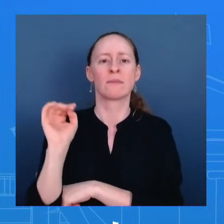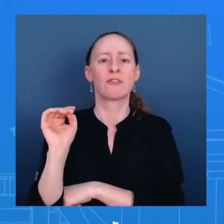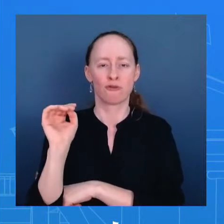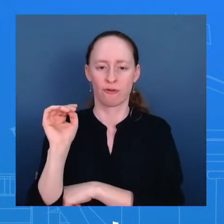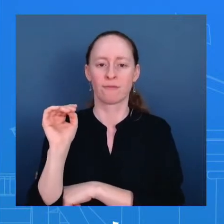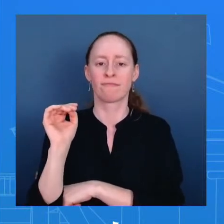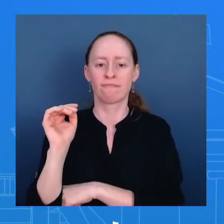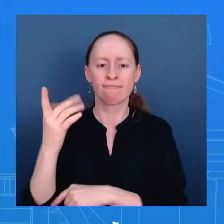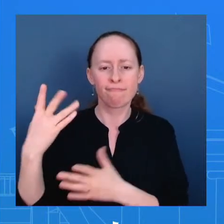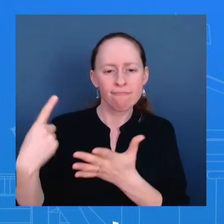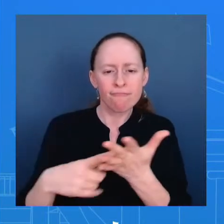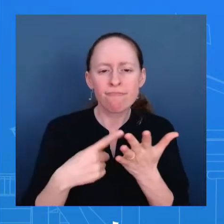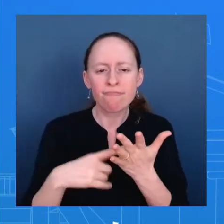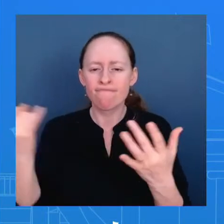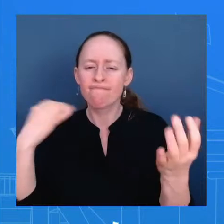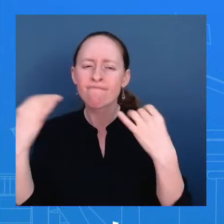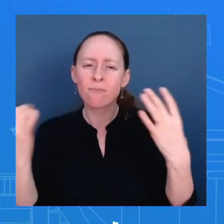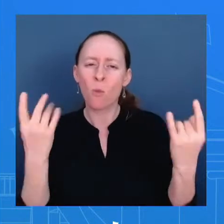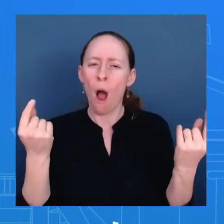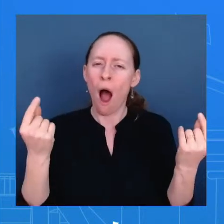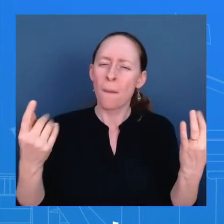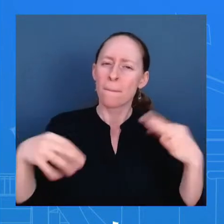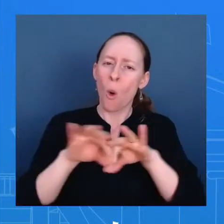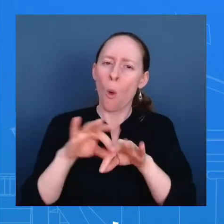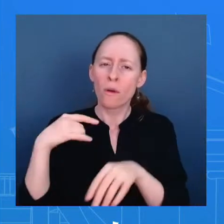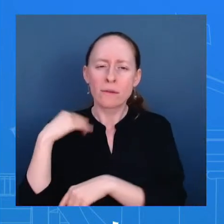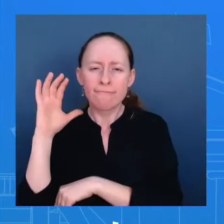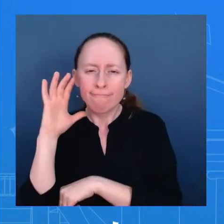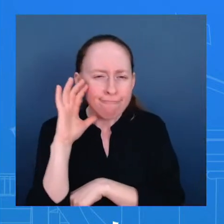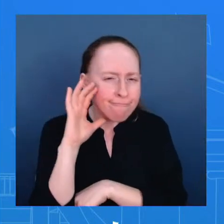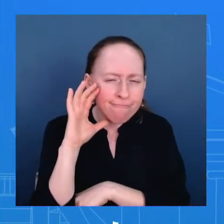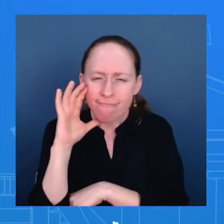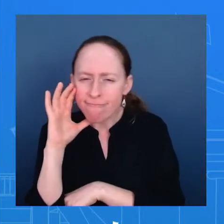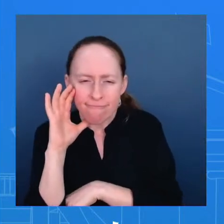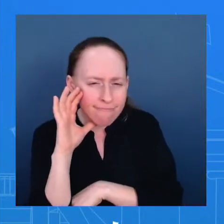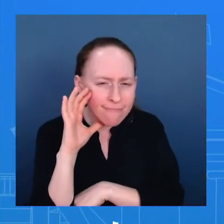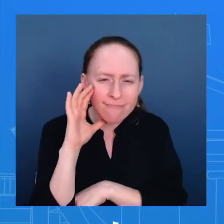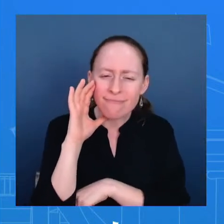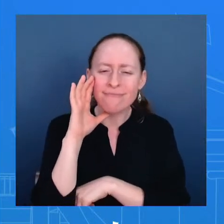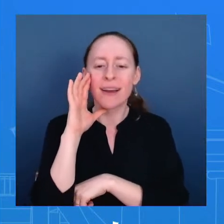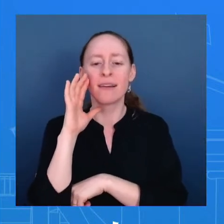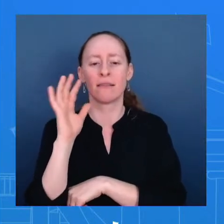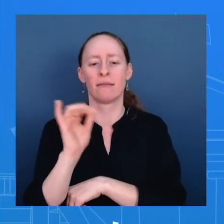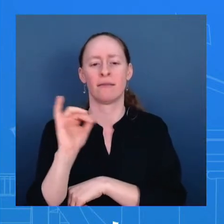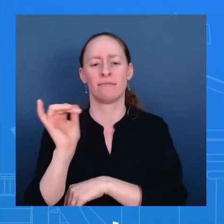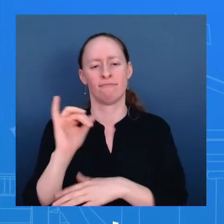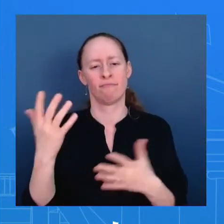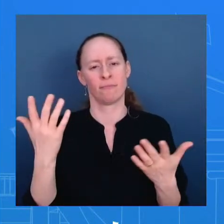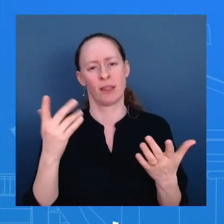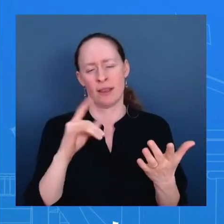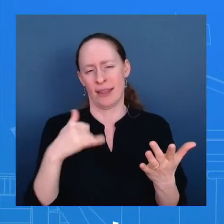But the common thread was they wanted to make sure we were centering the young people and that the President did that on -- on Sunday.